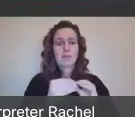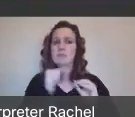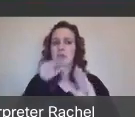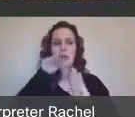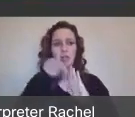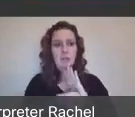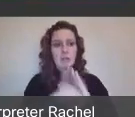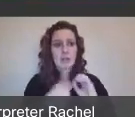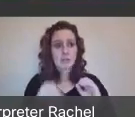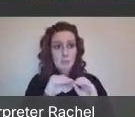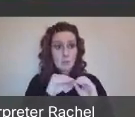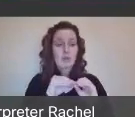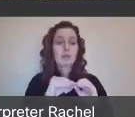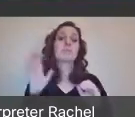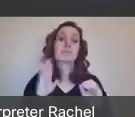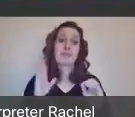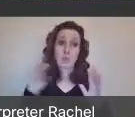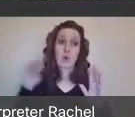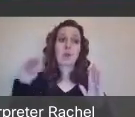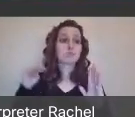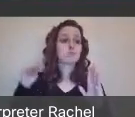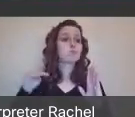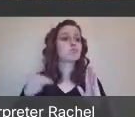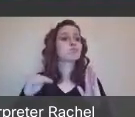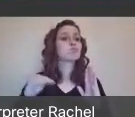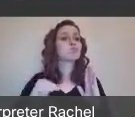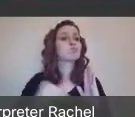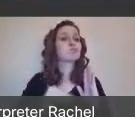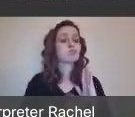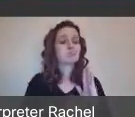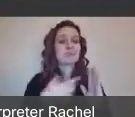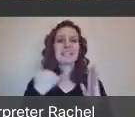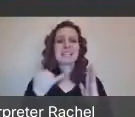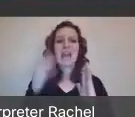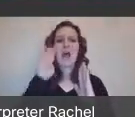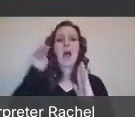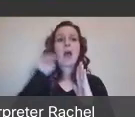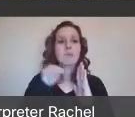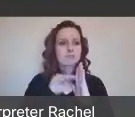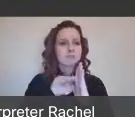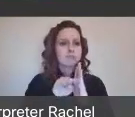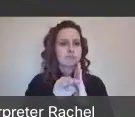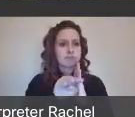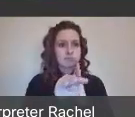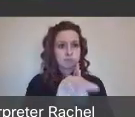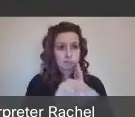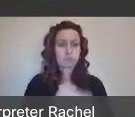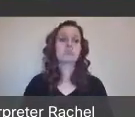rather than the steady decrease in the numbers that we had been seeing for several weeks. So